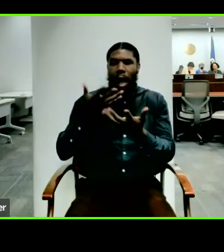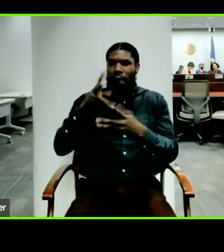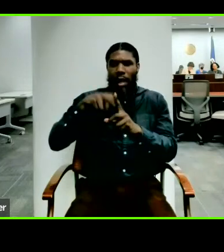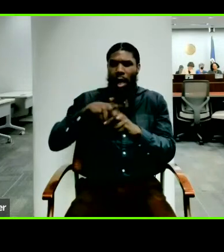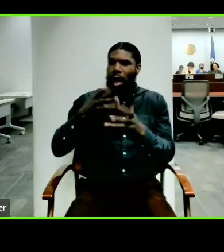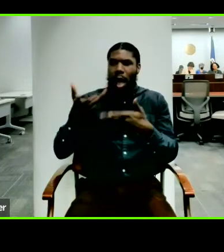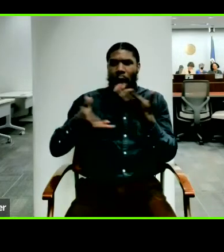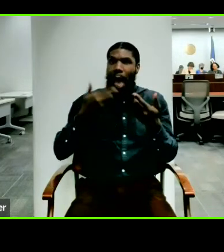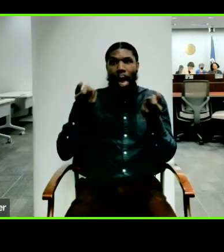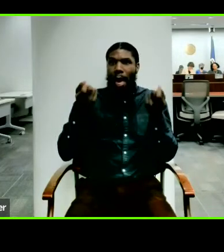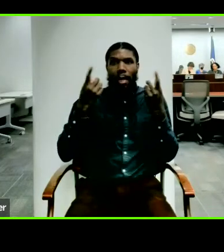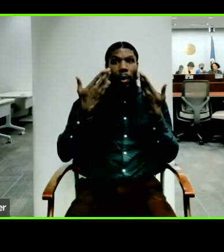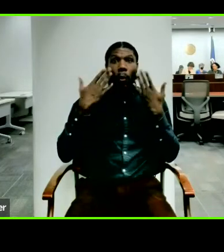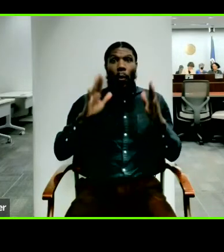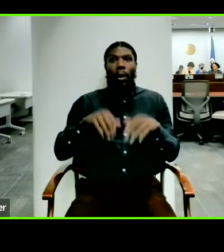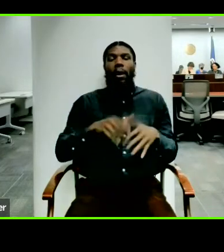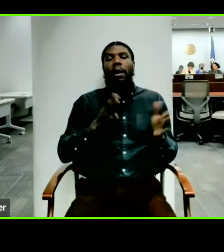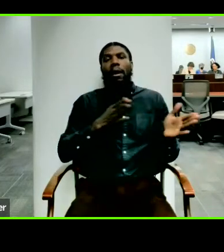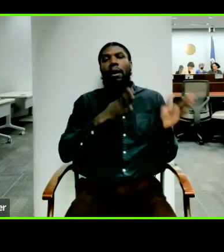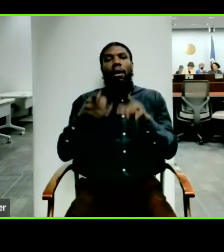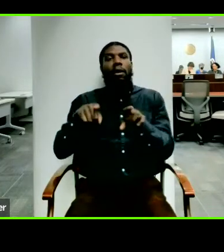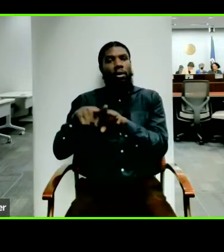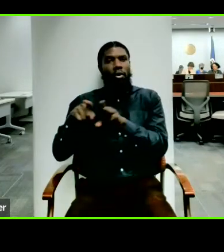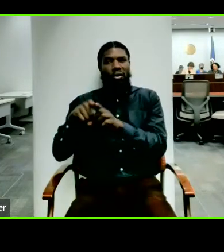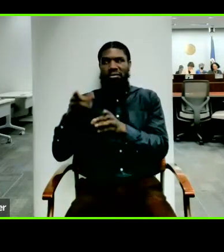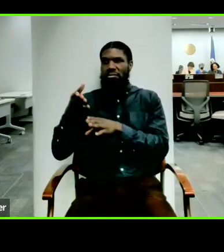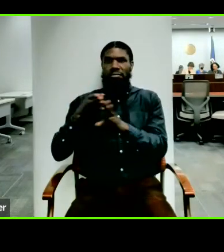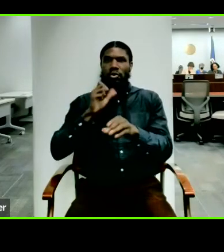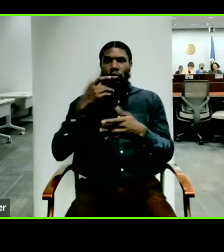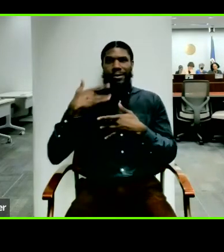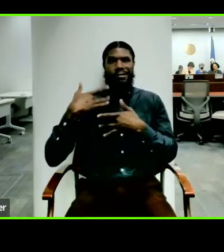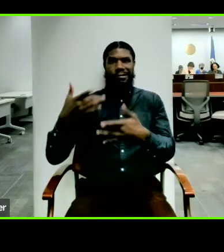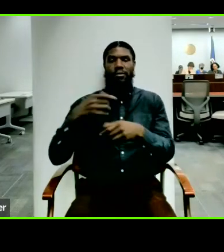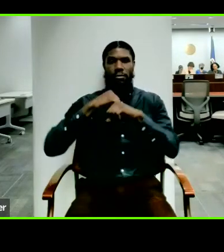that the EEOC doesn't actually protect employees from religious discrimination.